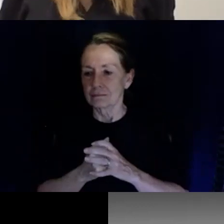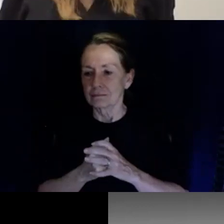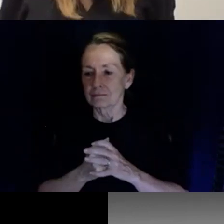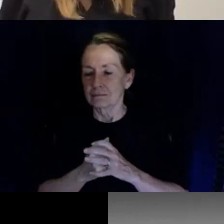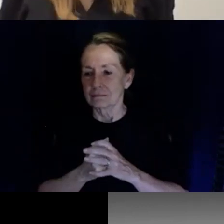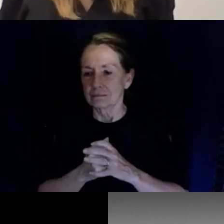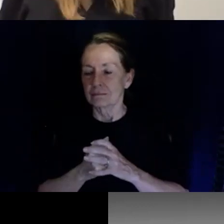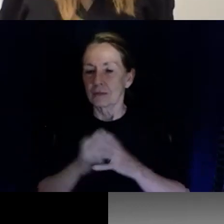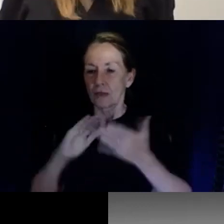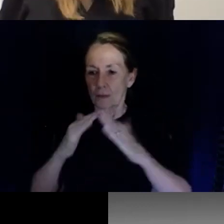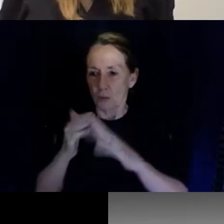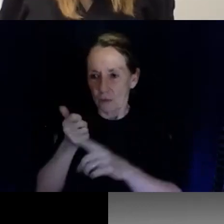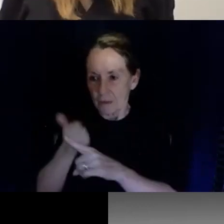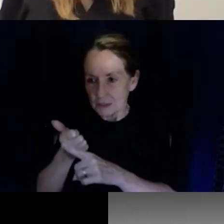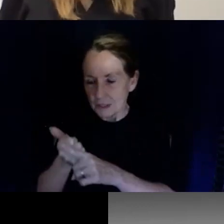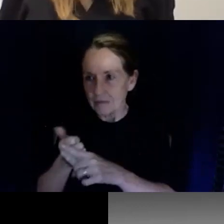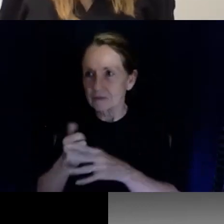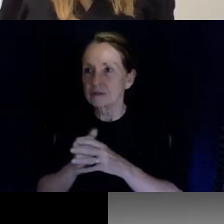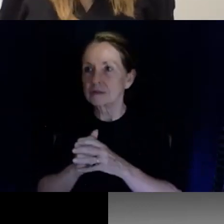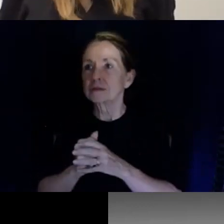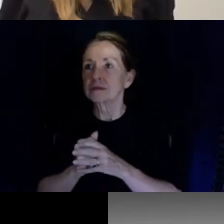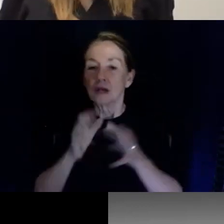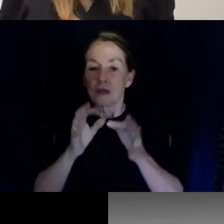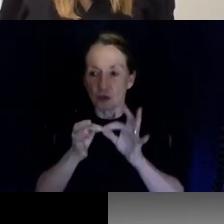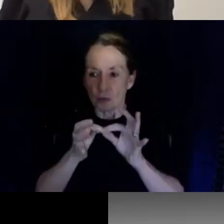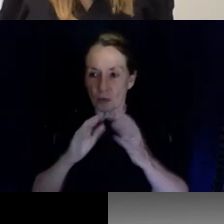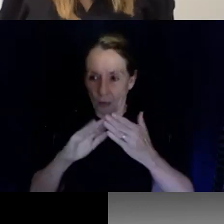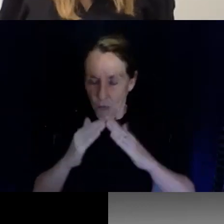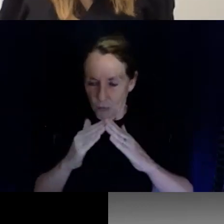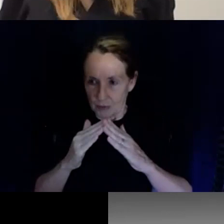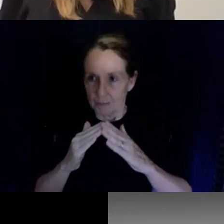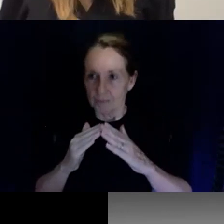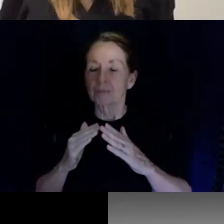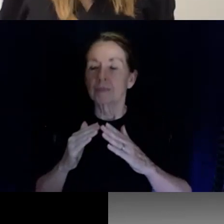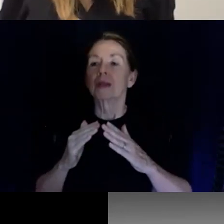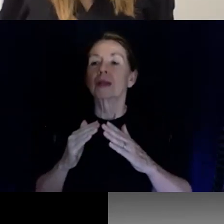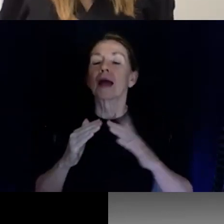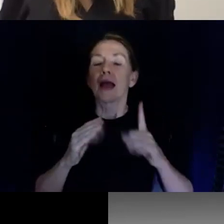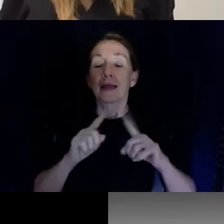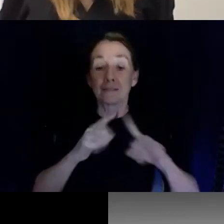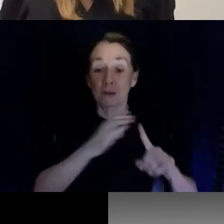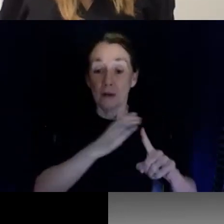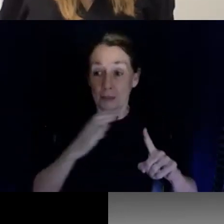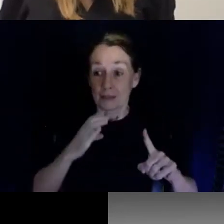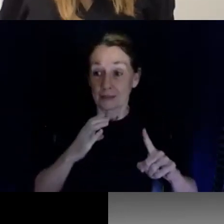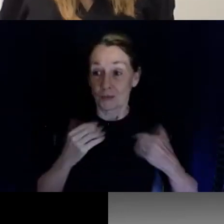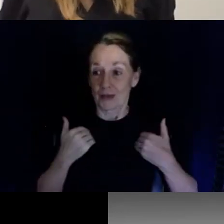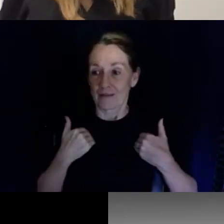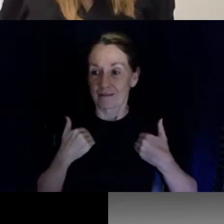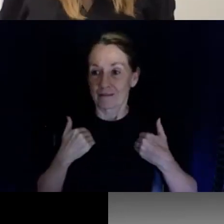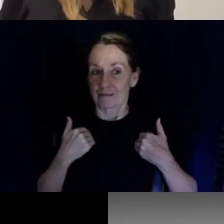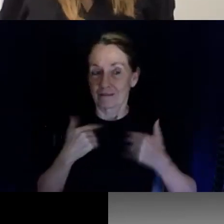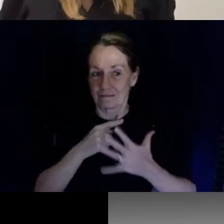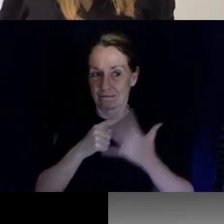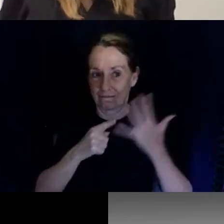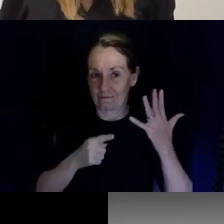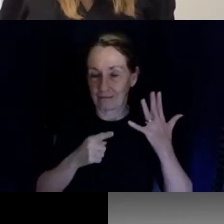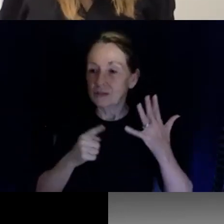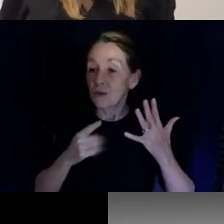AND AS IT IMPACTS ALL PARTS OF THE DEAF COMMUNITY.